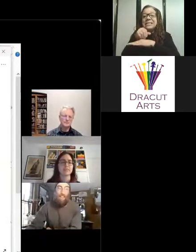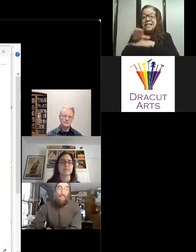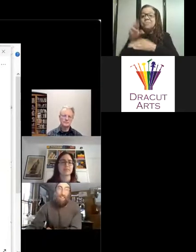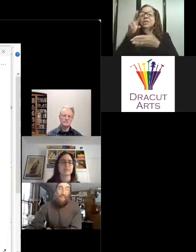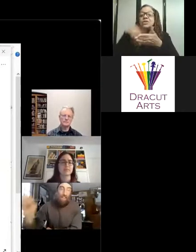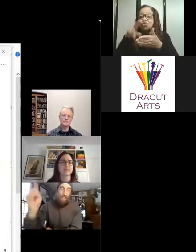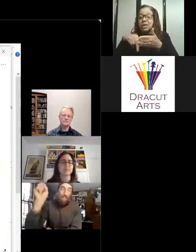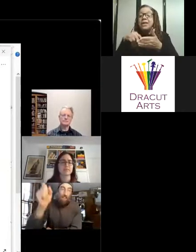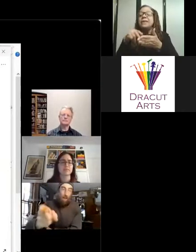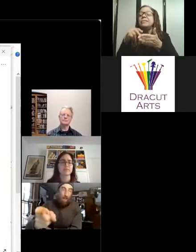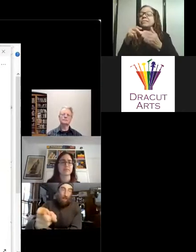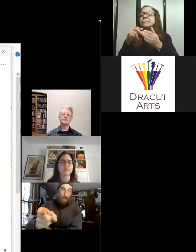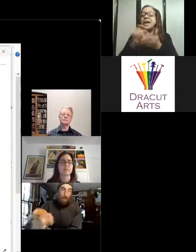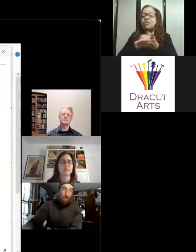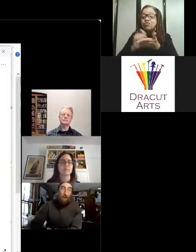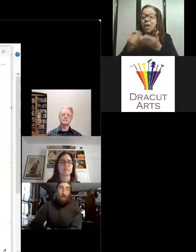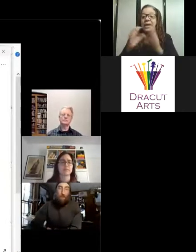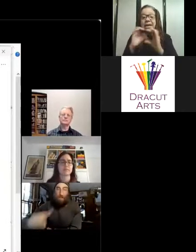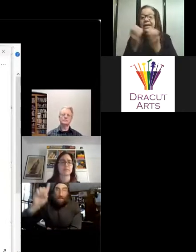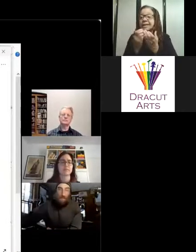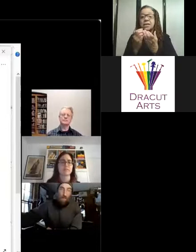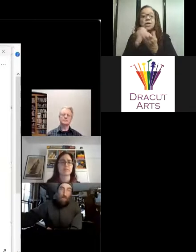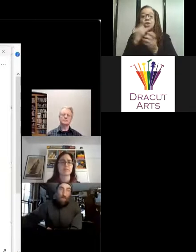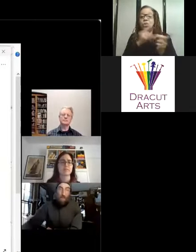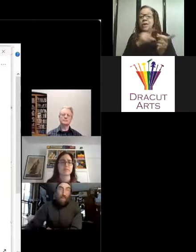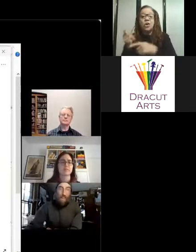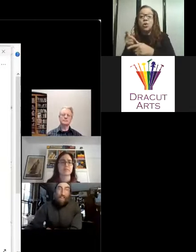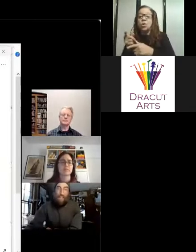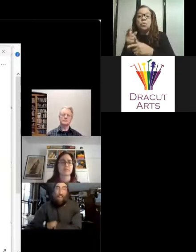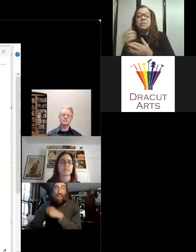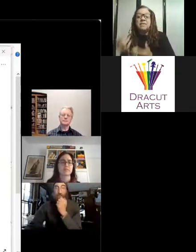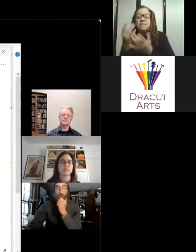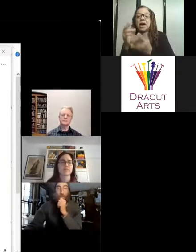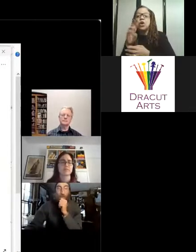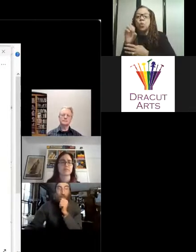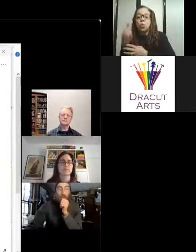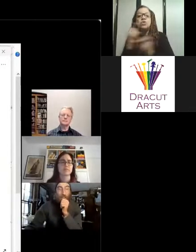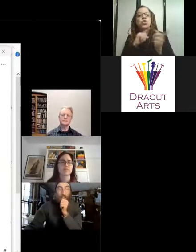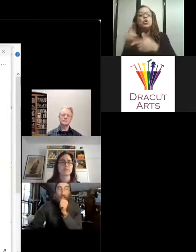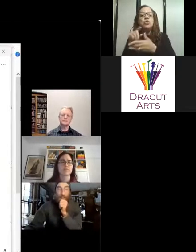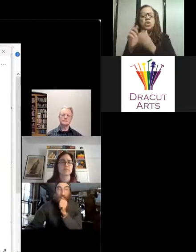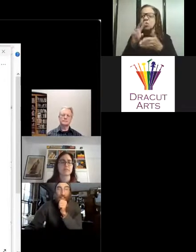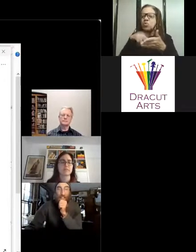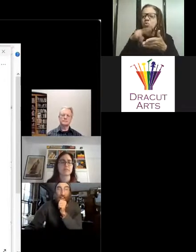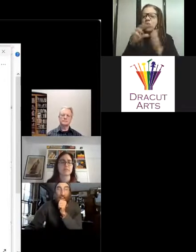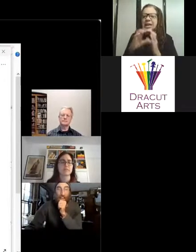they said you don't have to go to firewood duty, you go do your reading class. And they kind of won them over, got them into class that way.